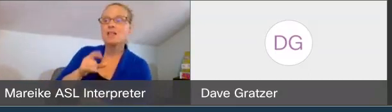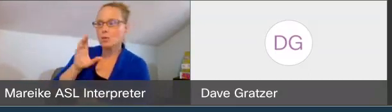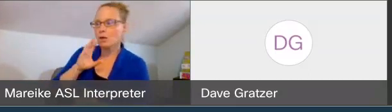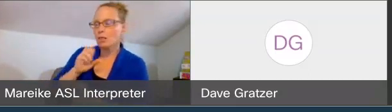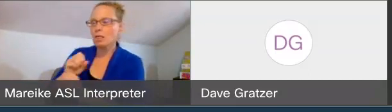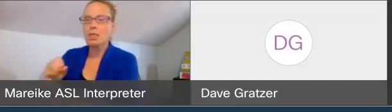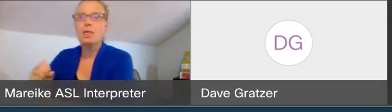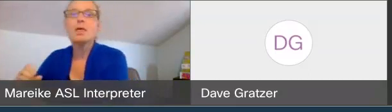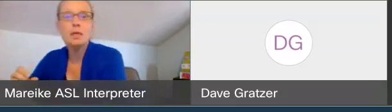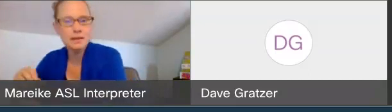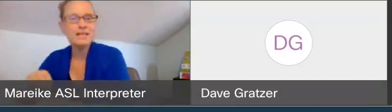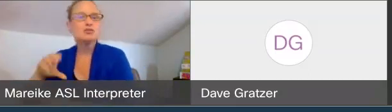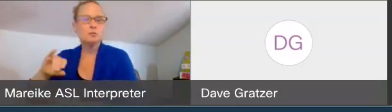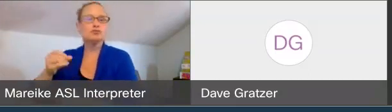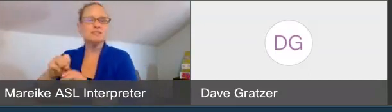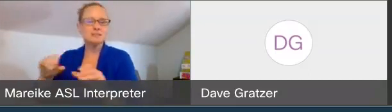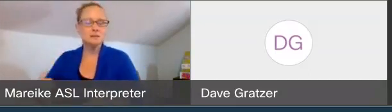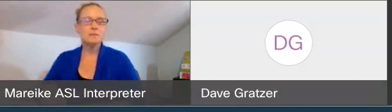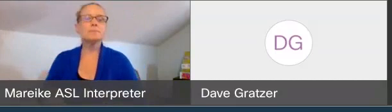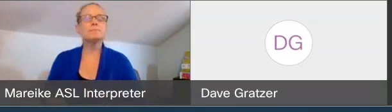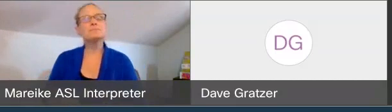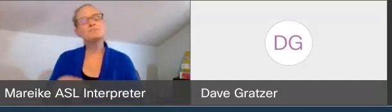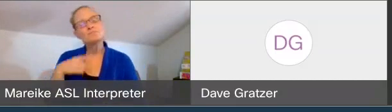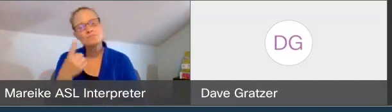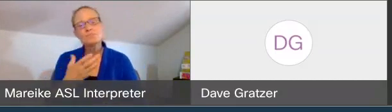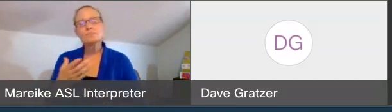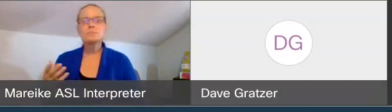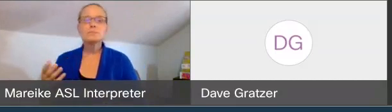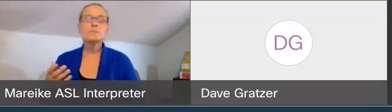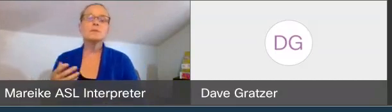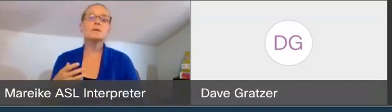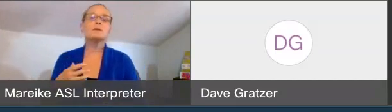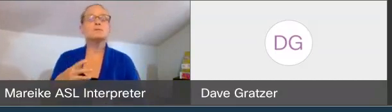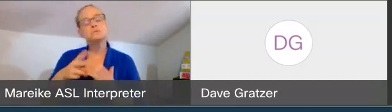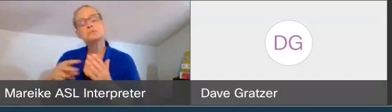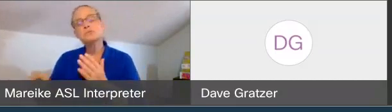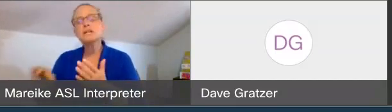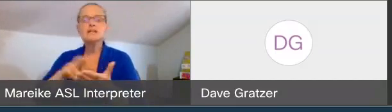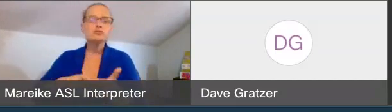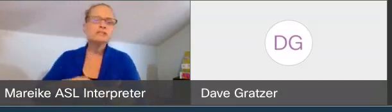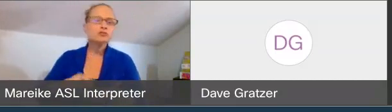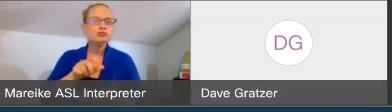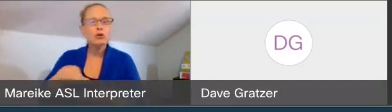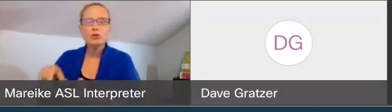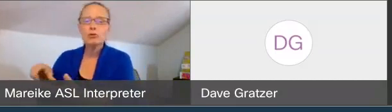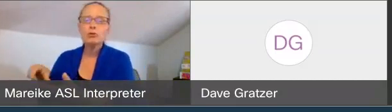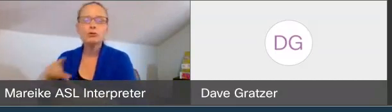thing. I think in looking at the literature and talking to teams, I mean focusing and